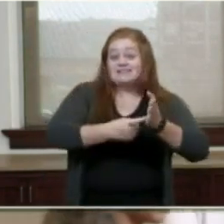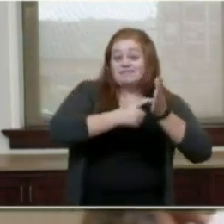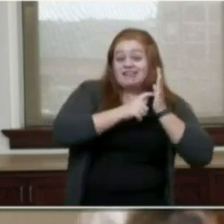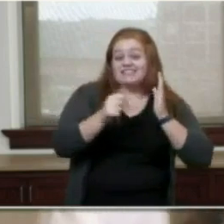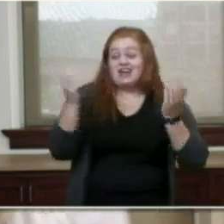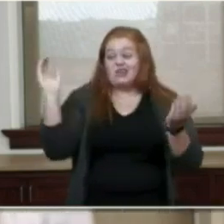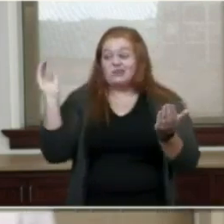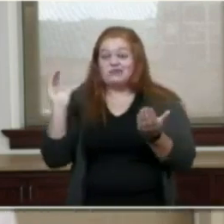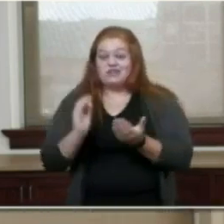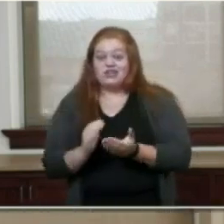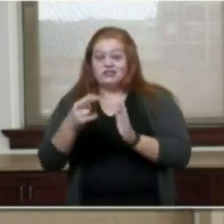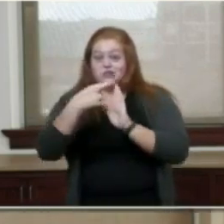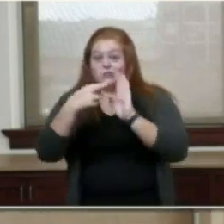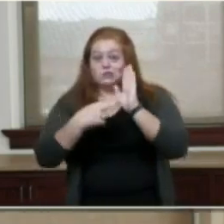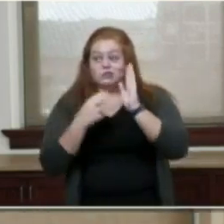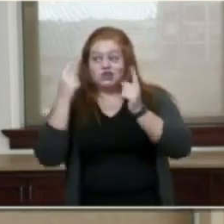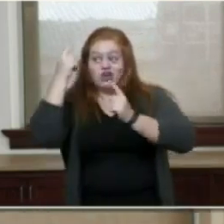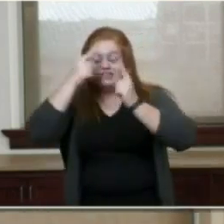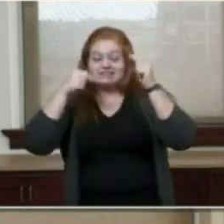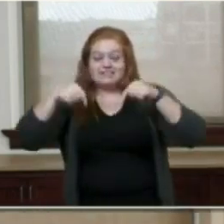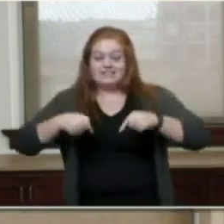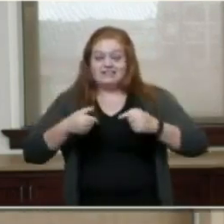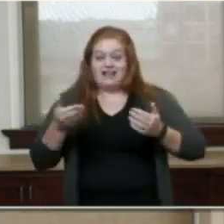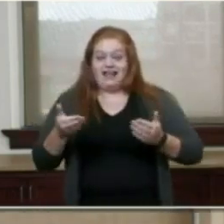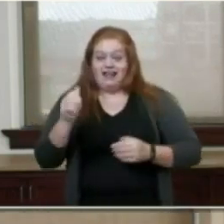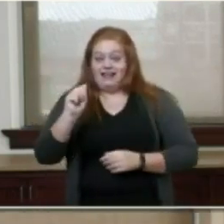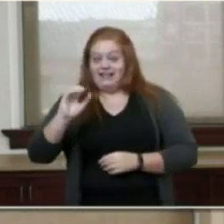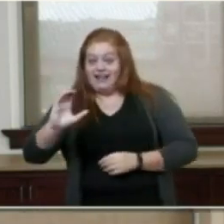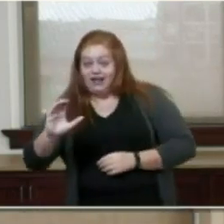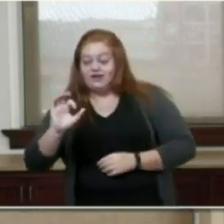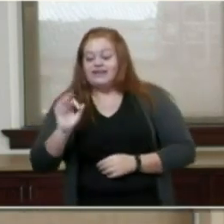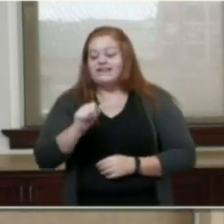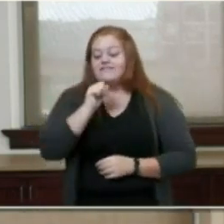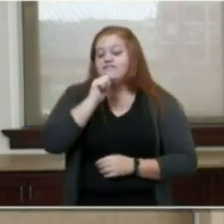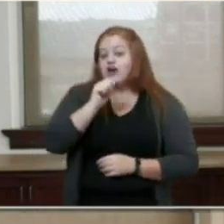measures being considered by the county and if not at what point may they be